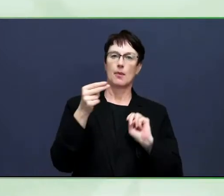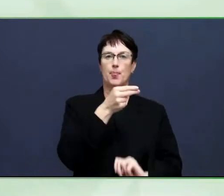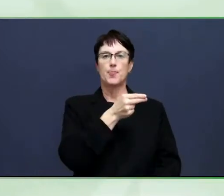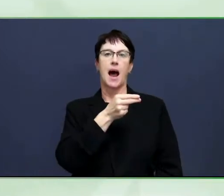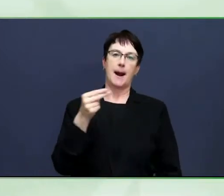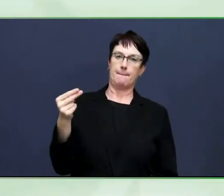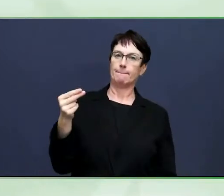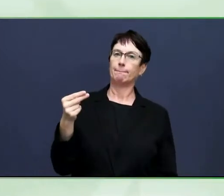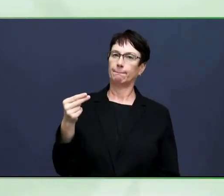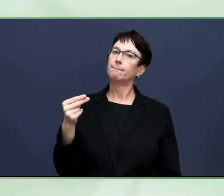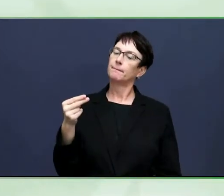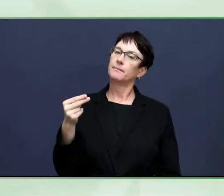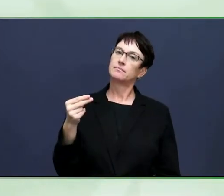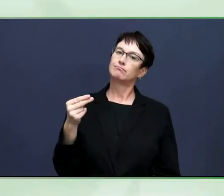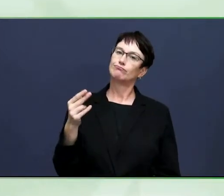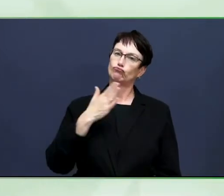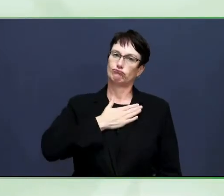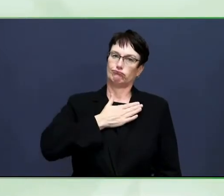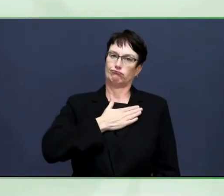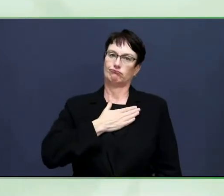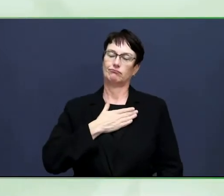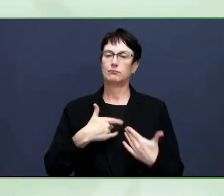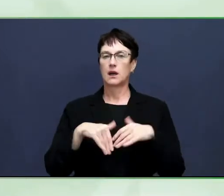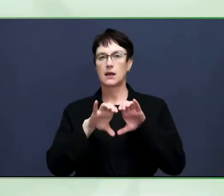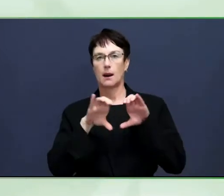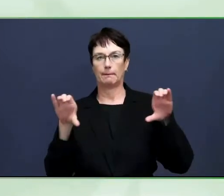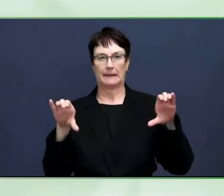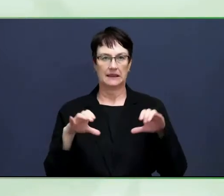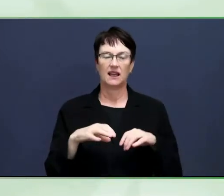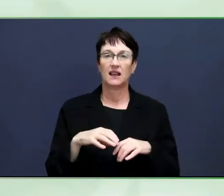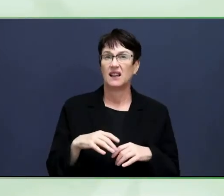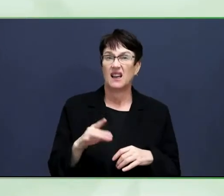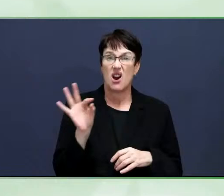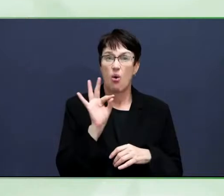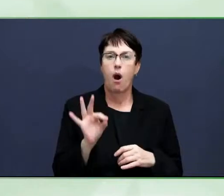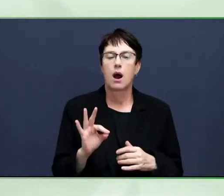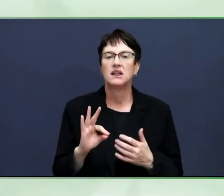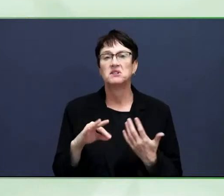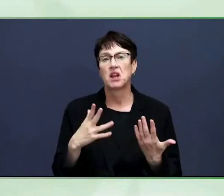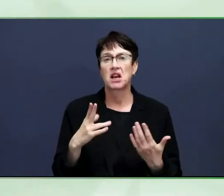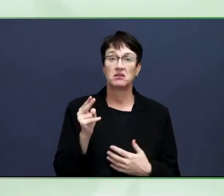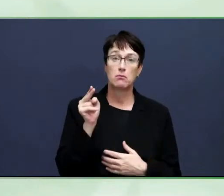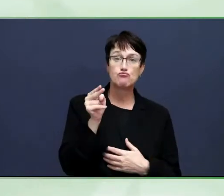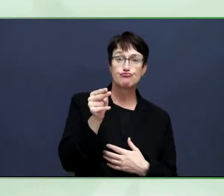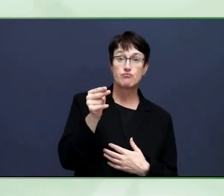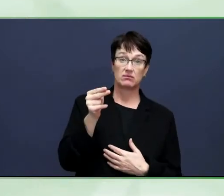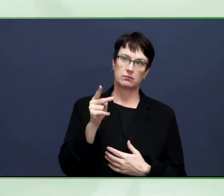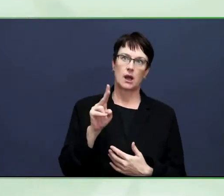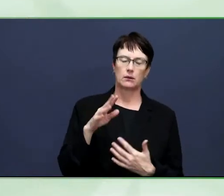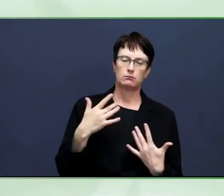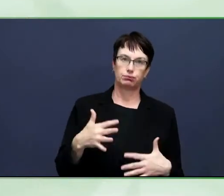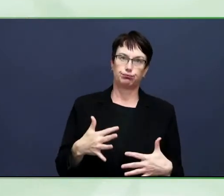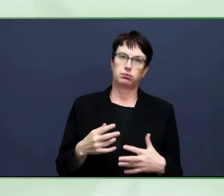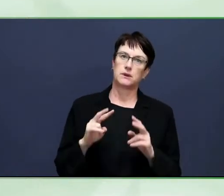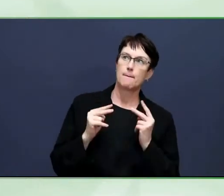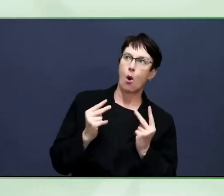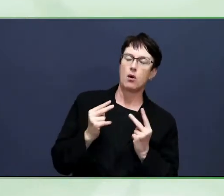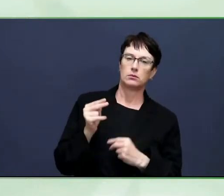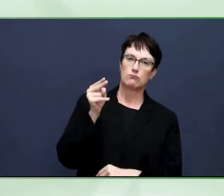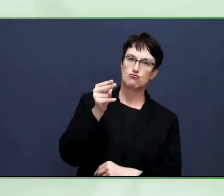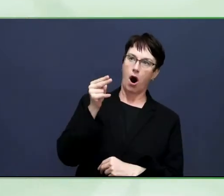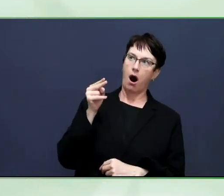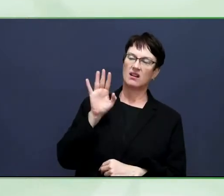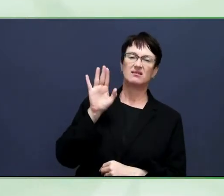The brands would make two, three, 5% of the whole collection adaptive, but from the disabled